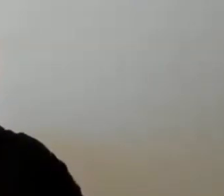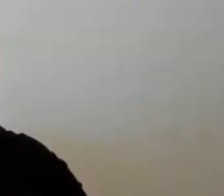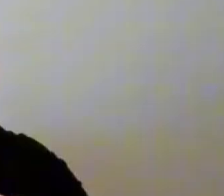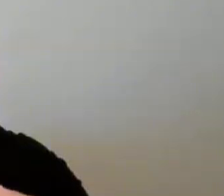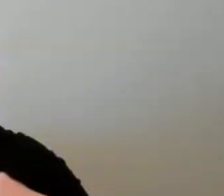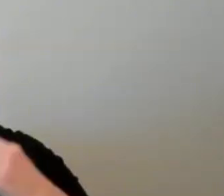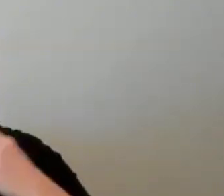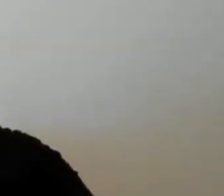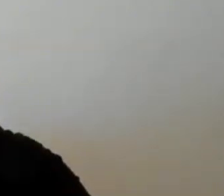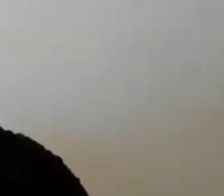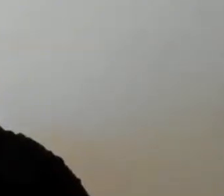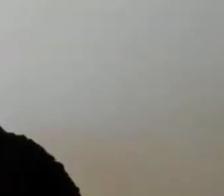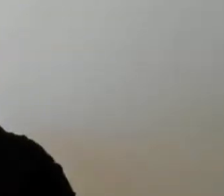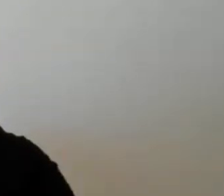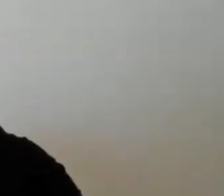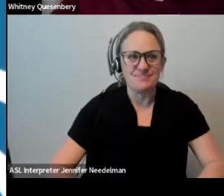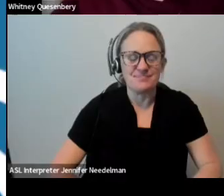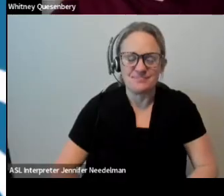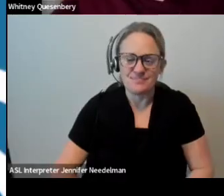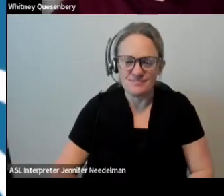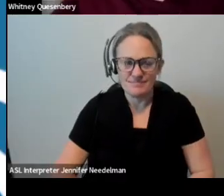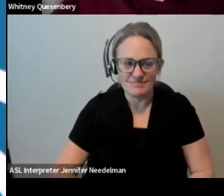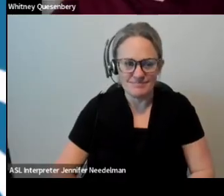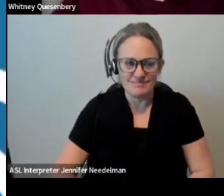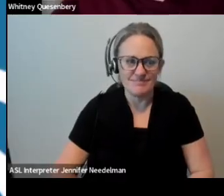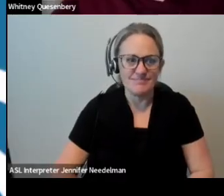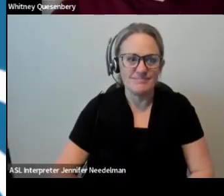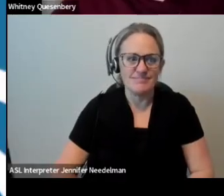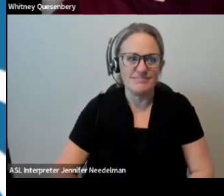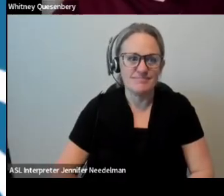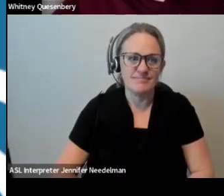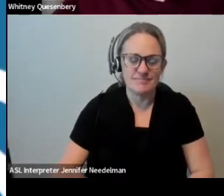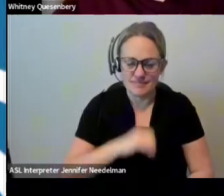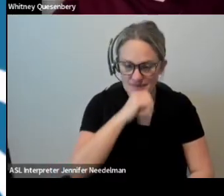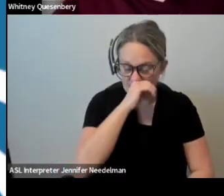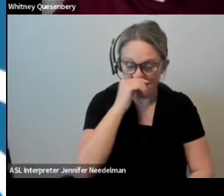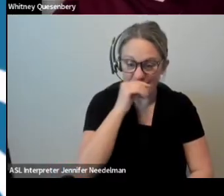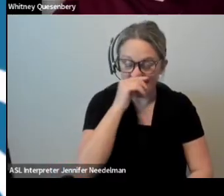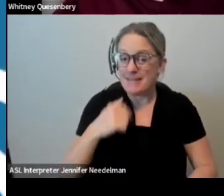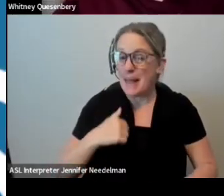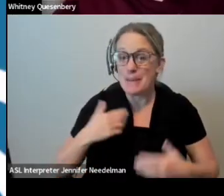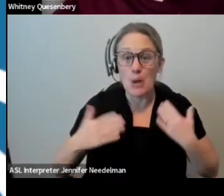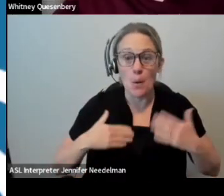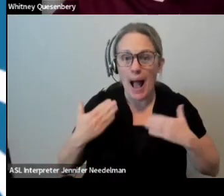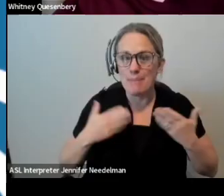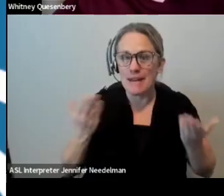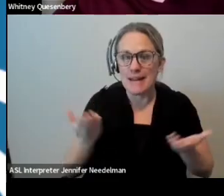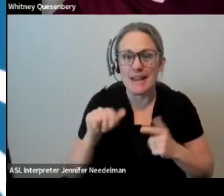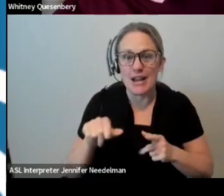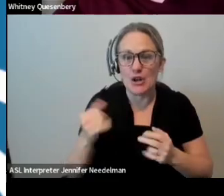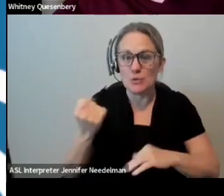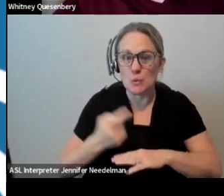This is the one I want. I am so happy to be here with all of you guys.